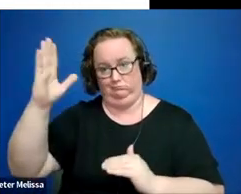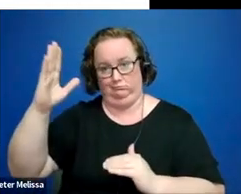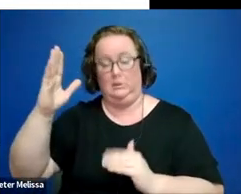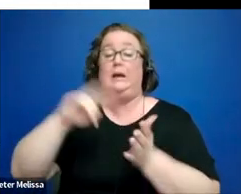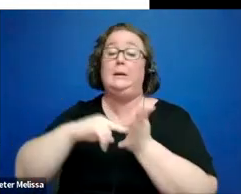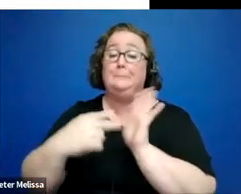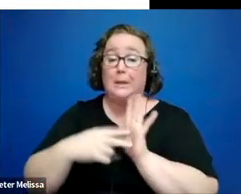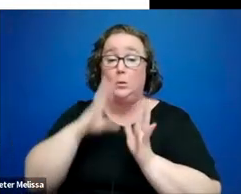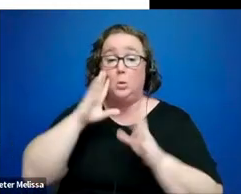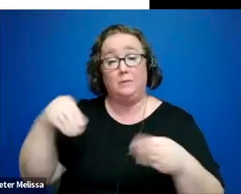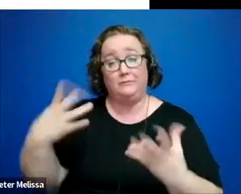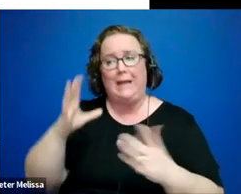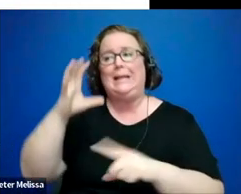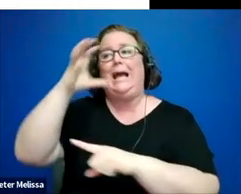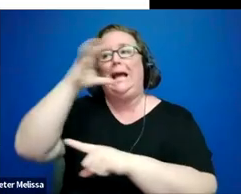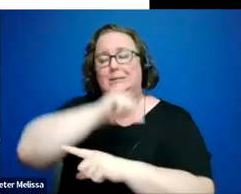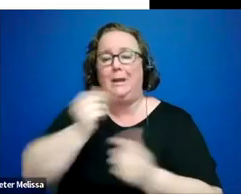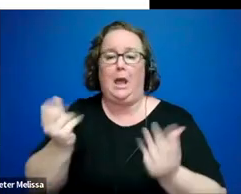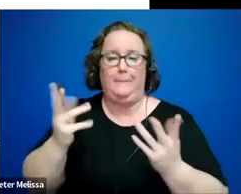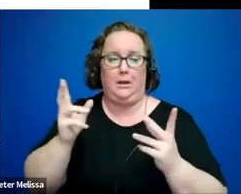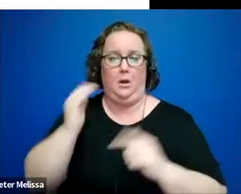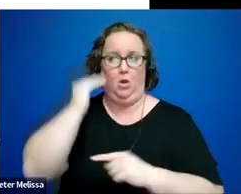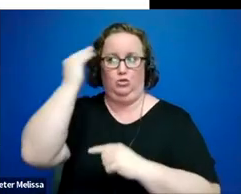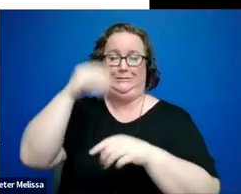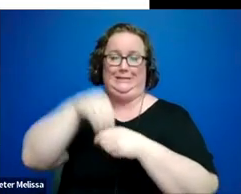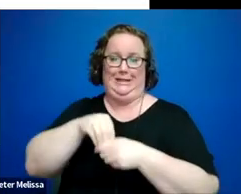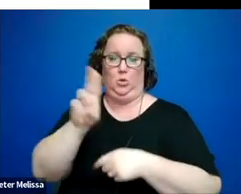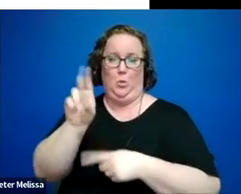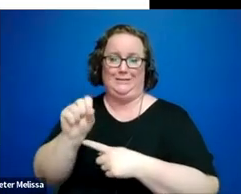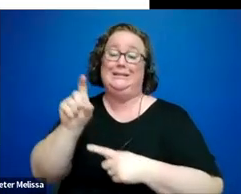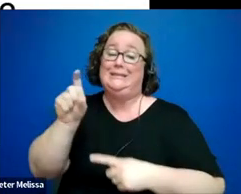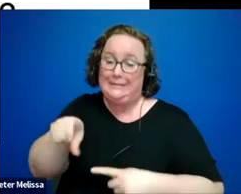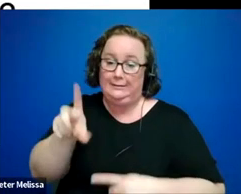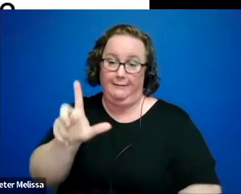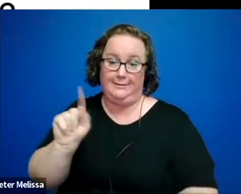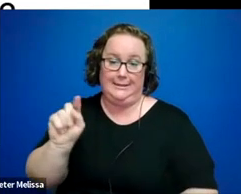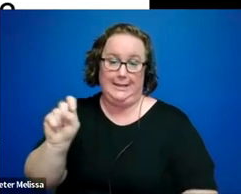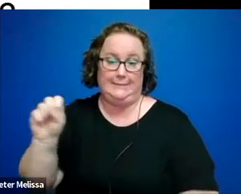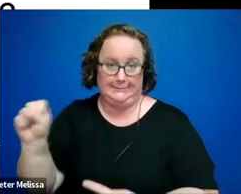of the number of adults in the U.S. who need LTSS. Next slide, please.